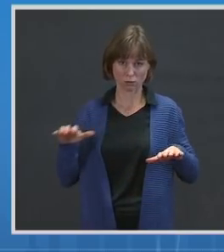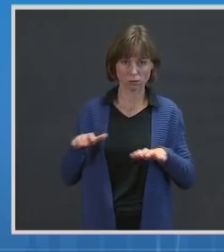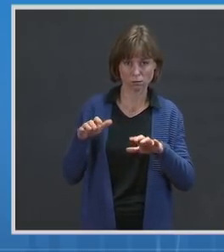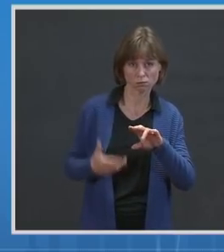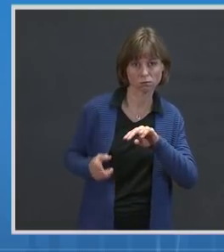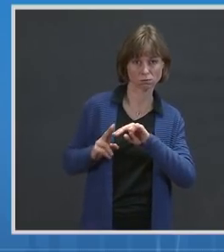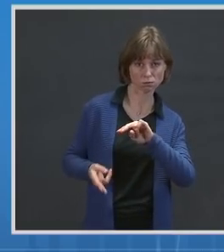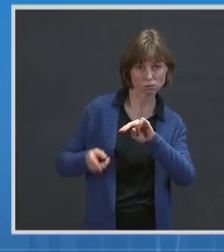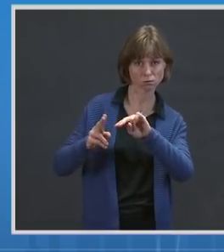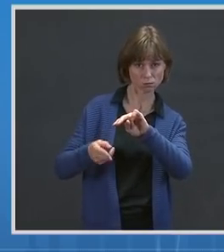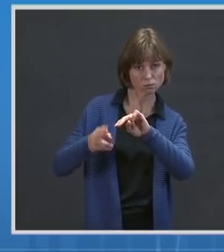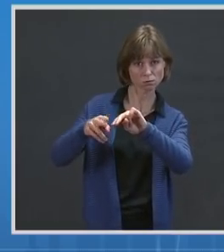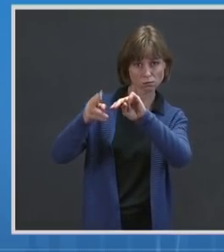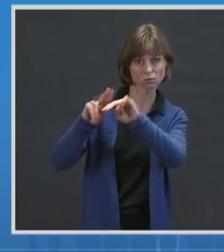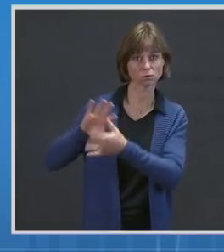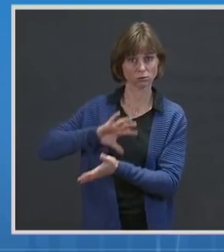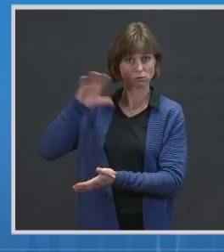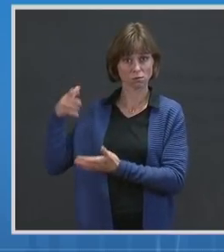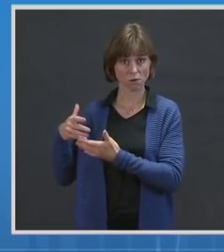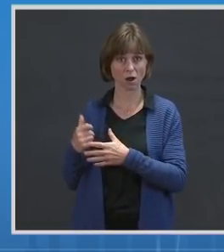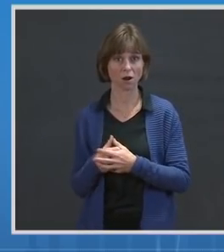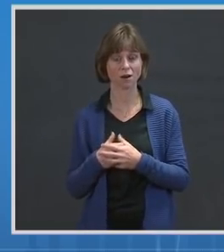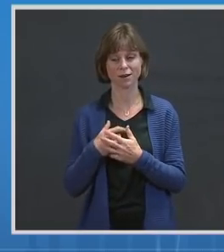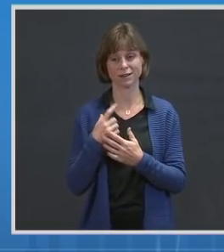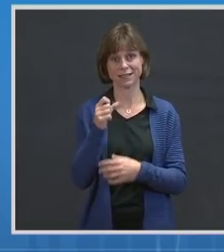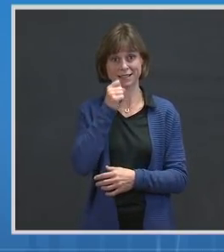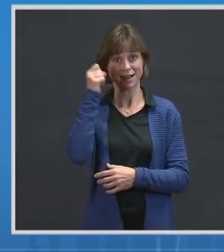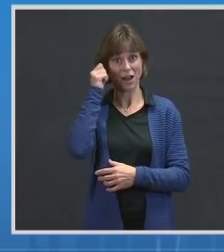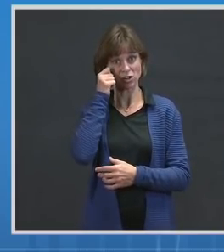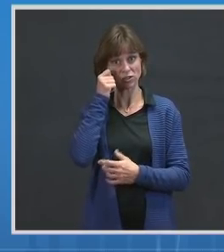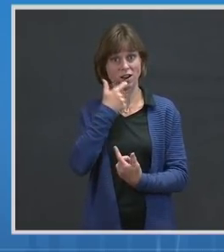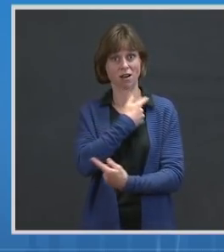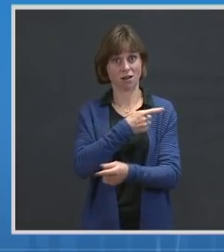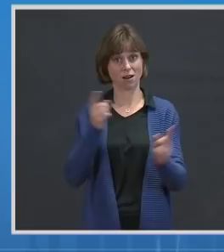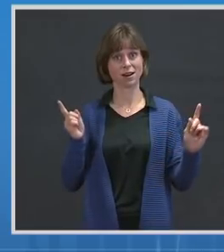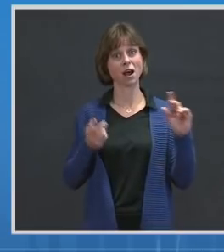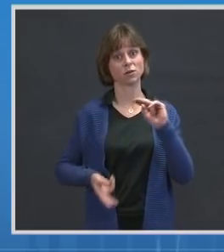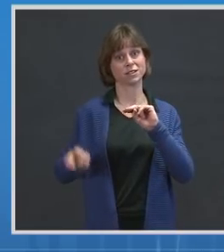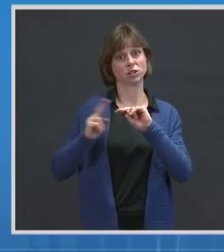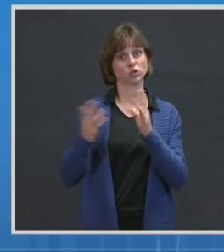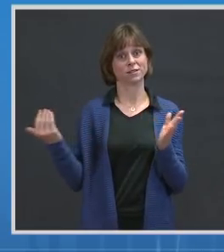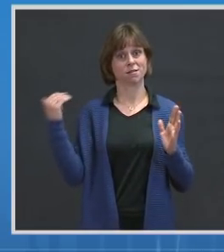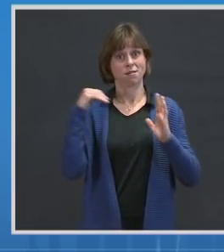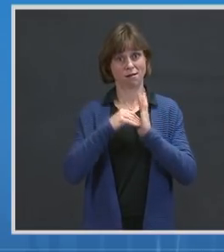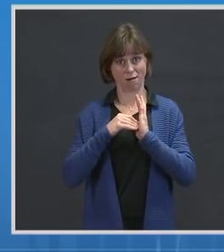Yesterday we announced another increase in the weekly allocations of vaccine doses to states, tribes,